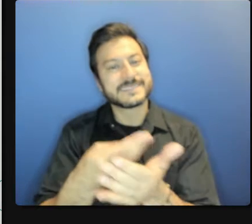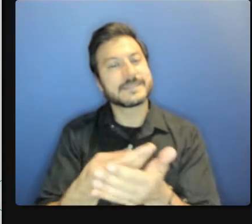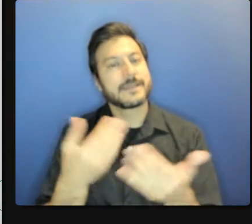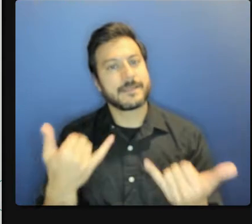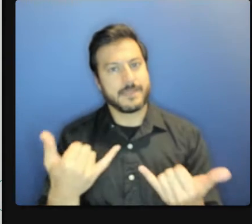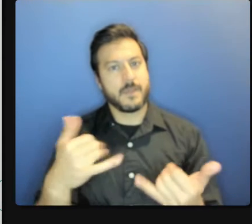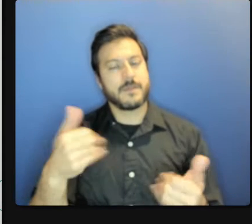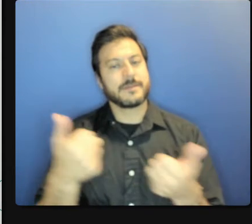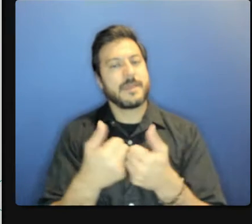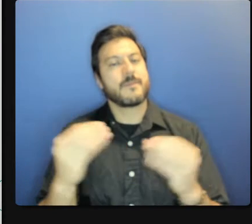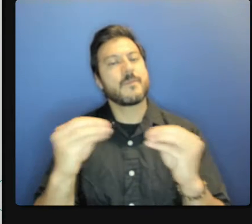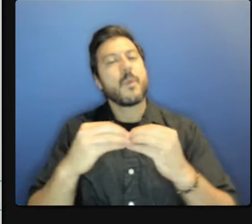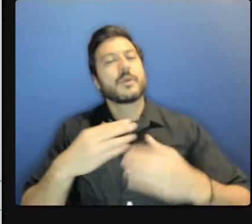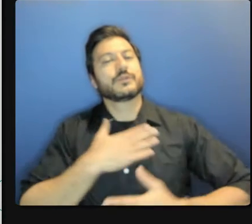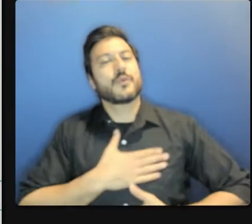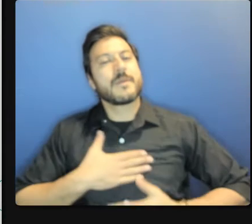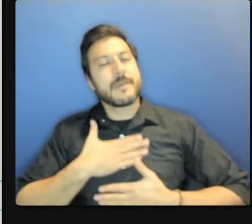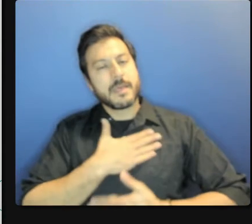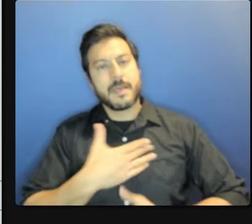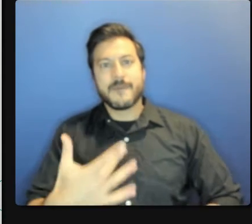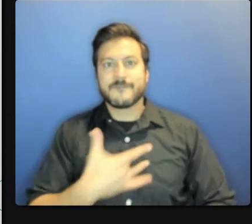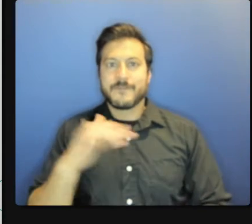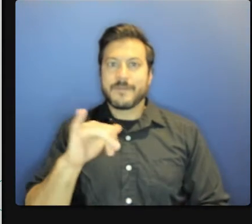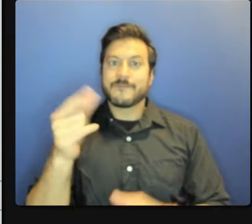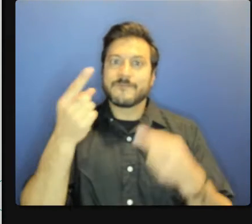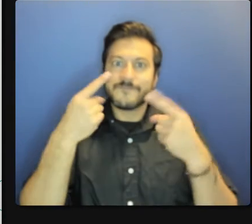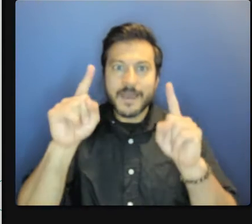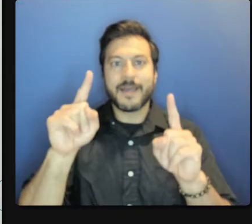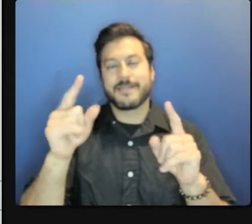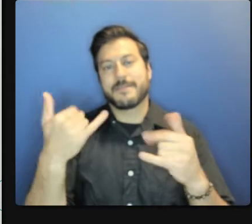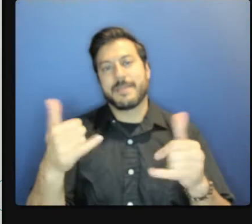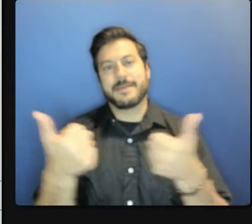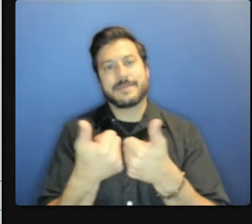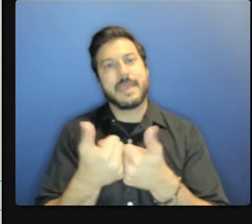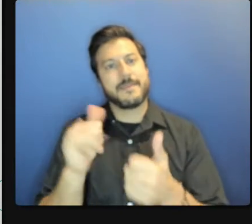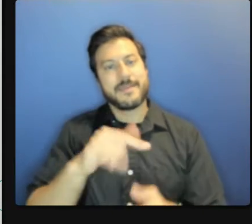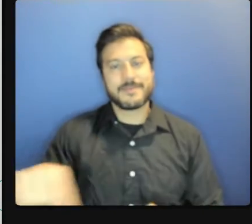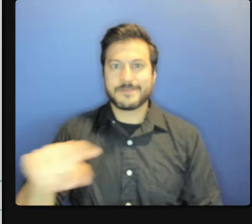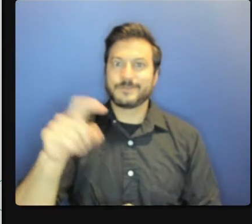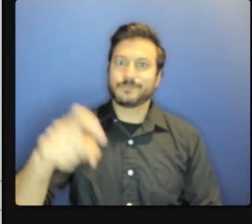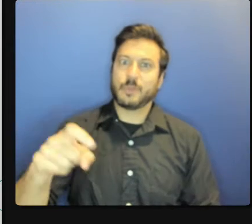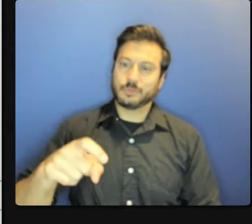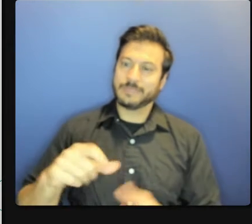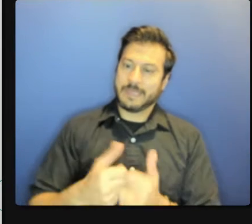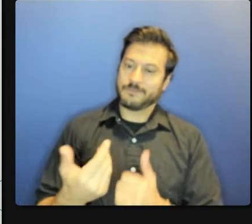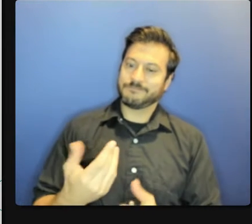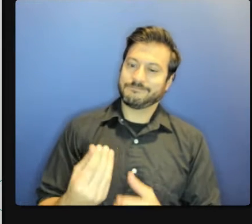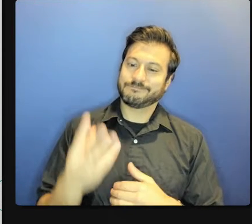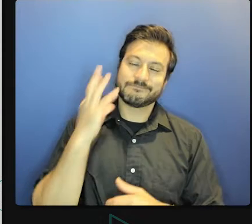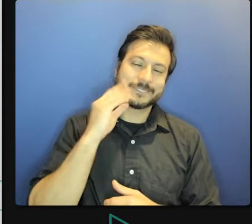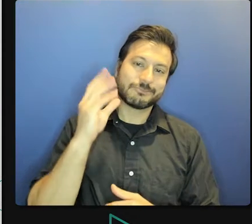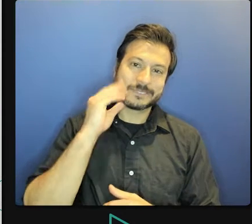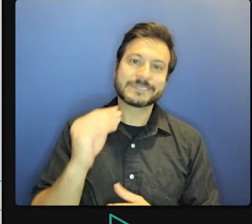and now I find gaming so much more enjoyable. I feel like I'm finally playing games like they were supposed to be played."